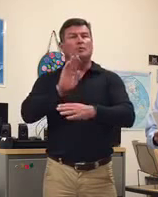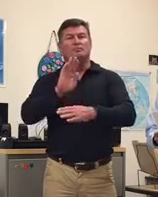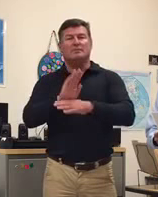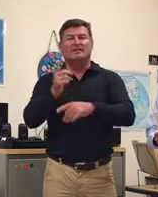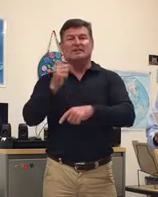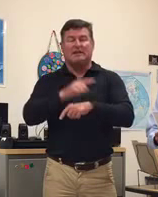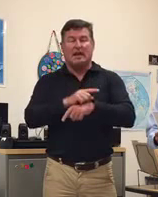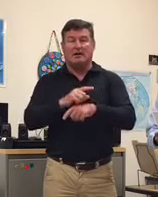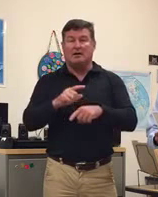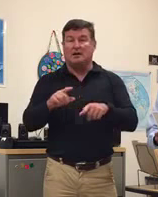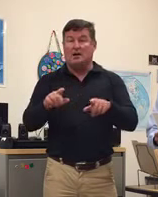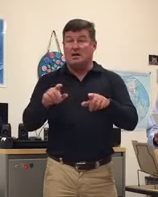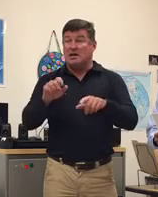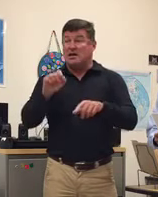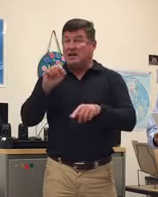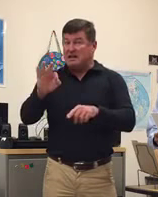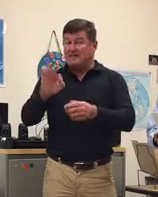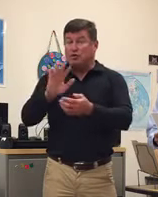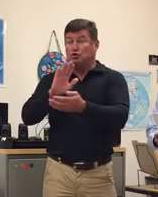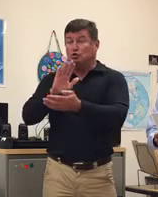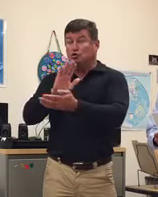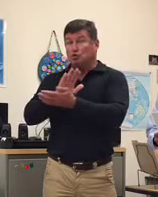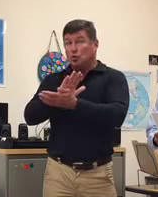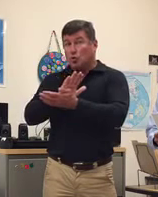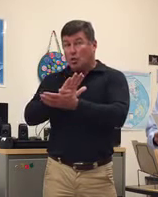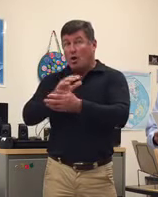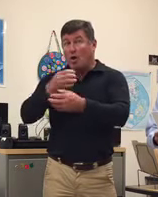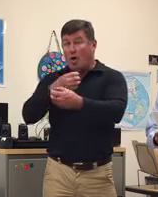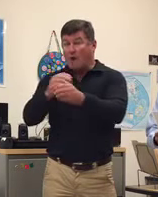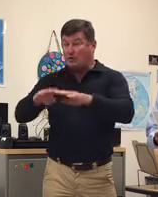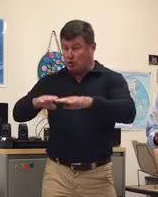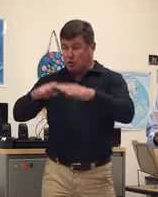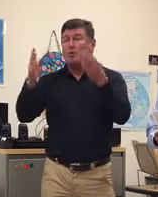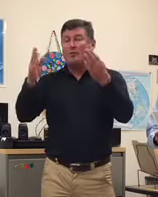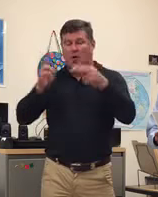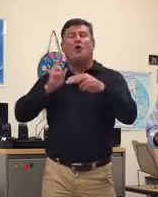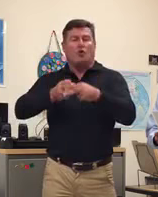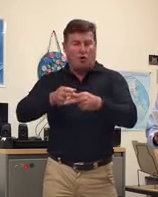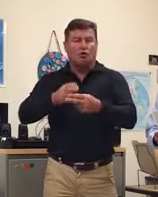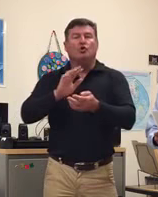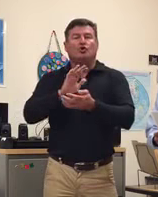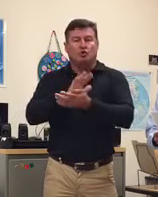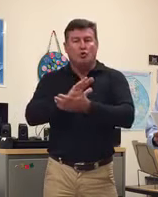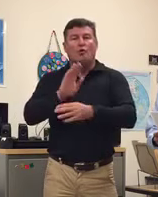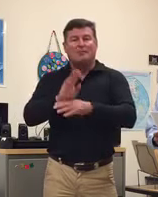Those are days that the general business office or administrative office of the school district or the charter school are open.